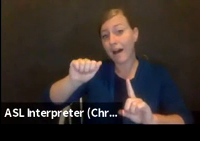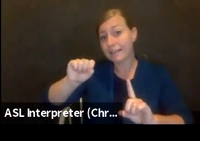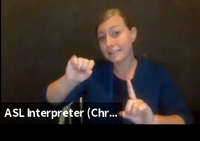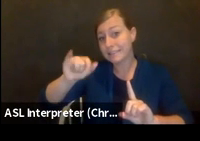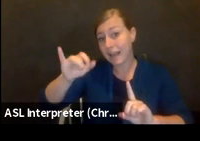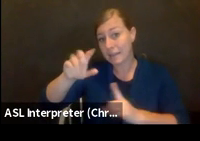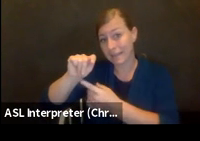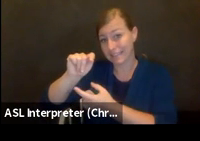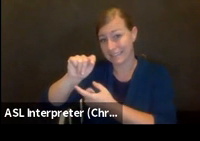Kristina Wambold: And let's hope this